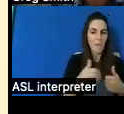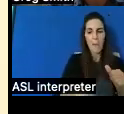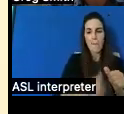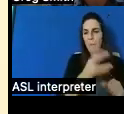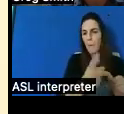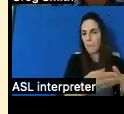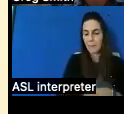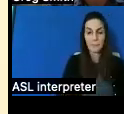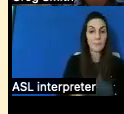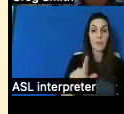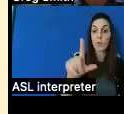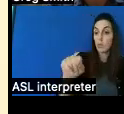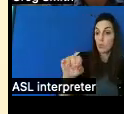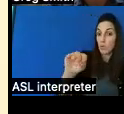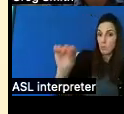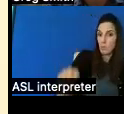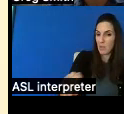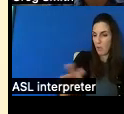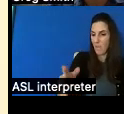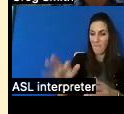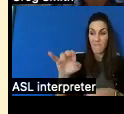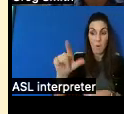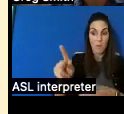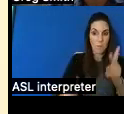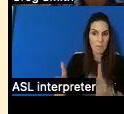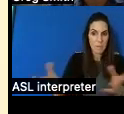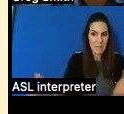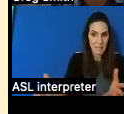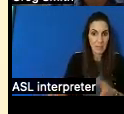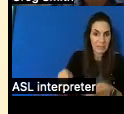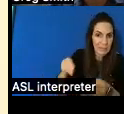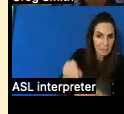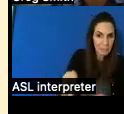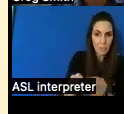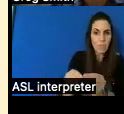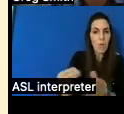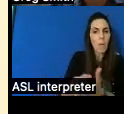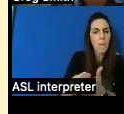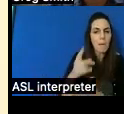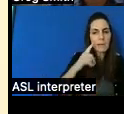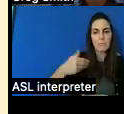almost 20% 19% of floran Floridians spend more money on a regular basis than they bring in so